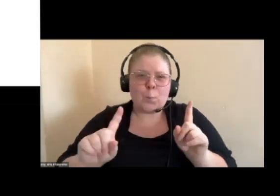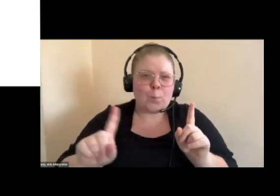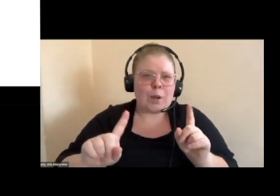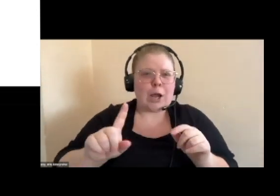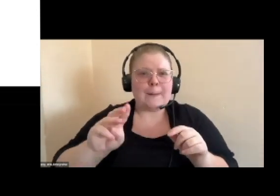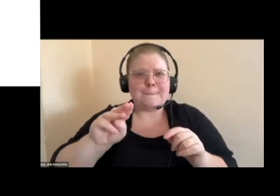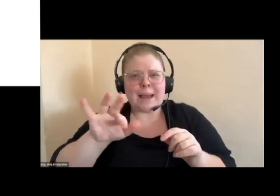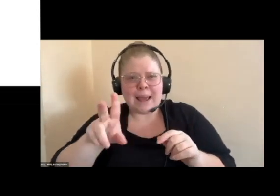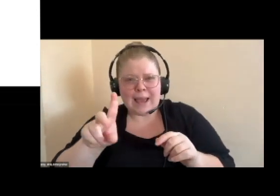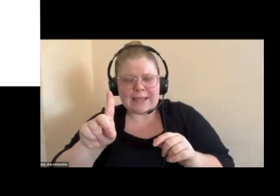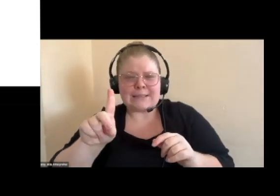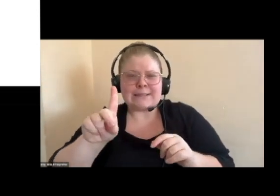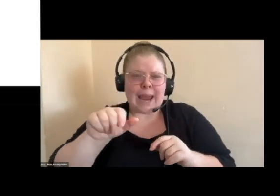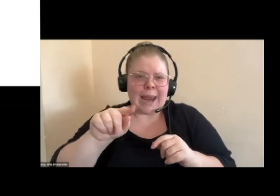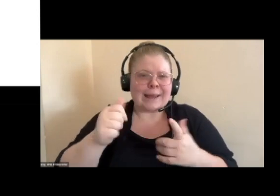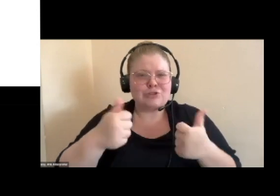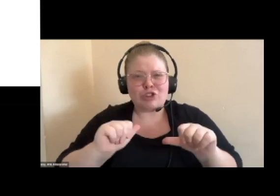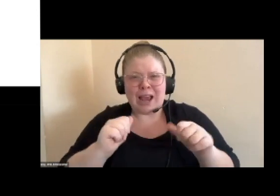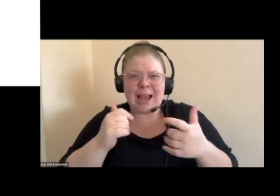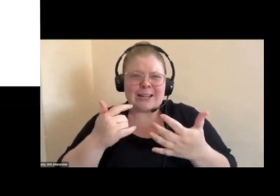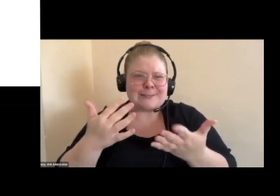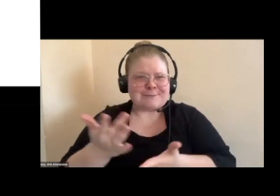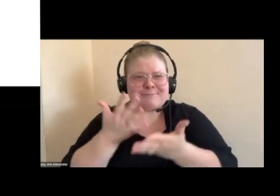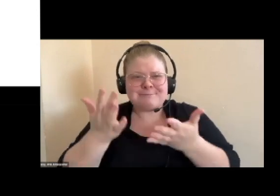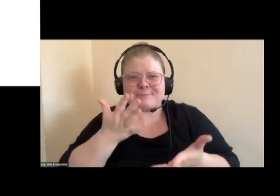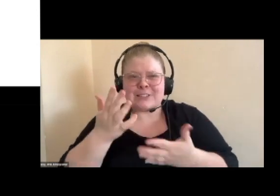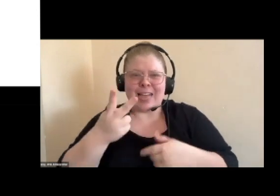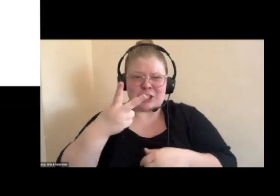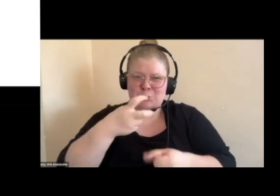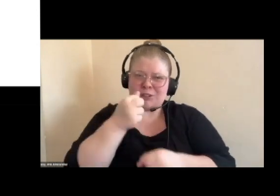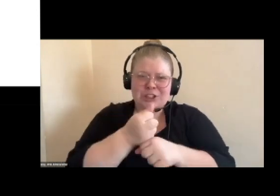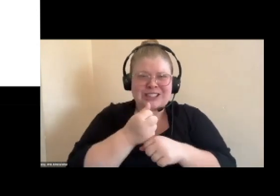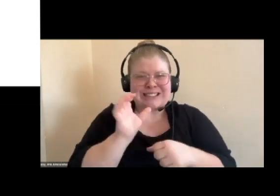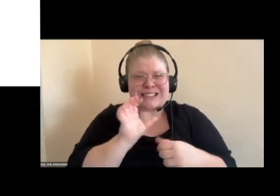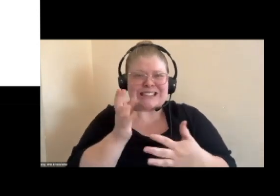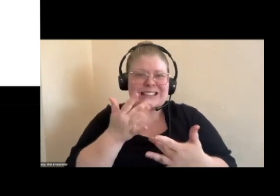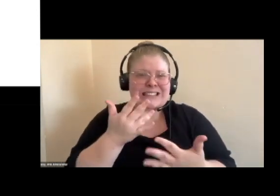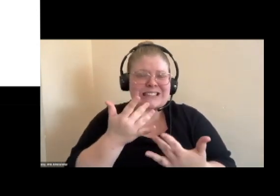For a couple of years, we